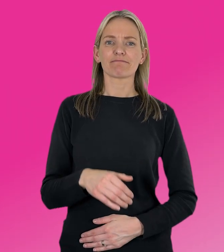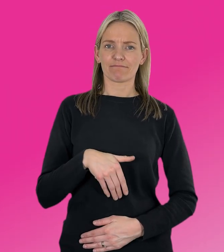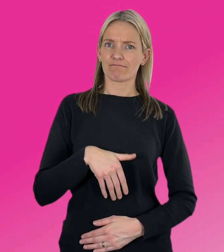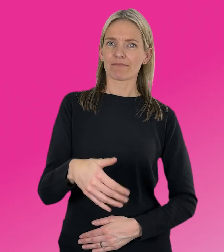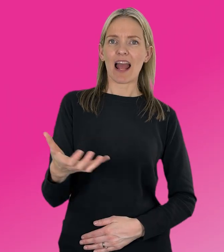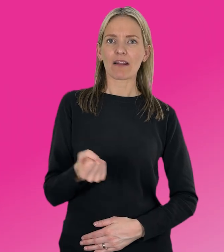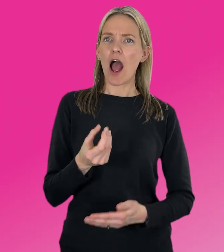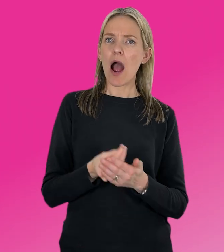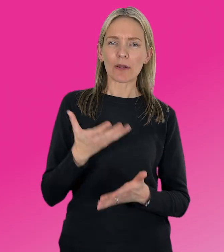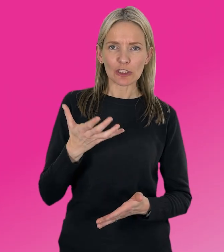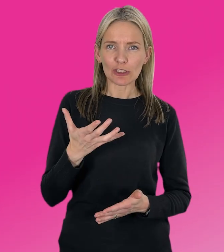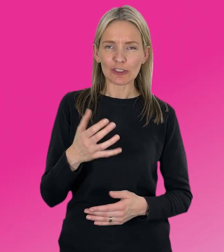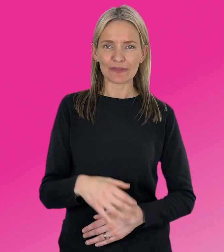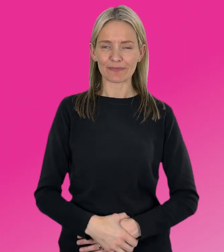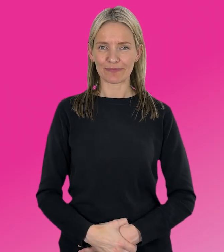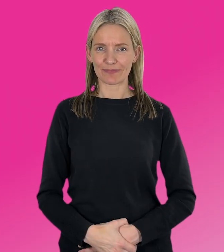• Your amount of Maternity Allowance